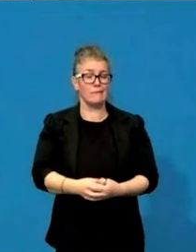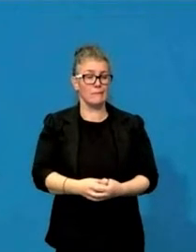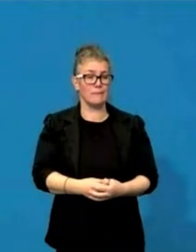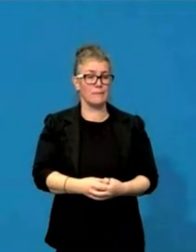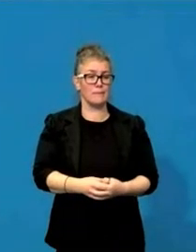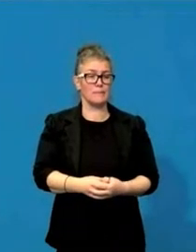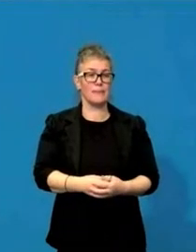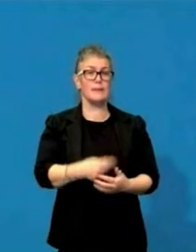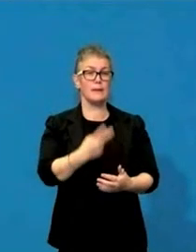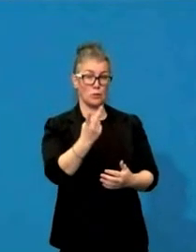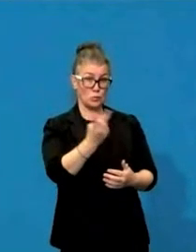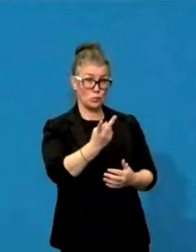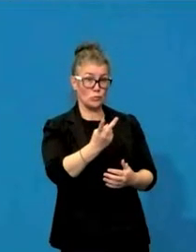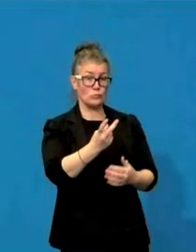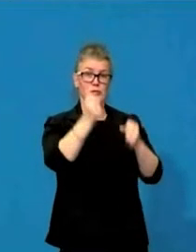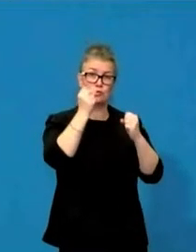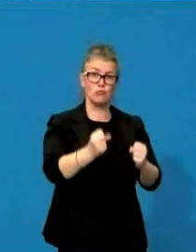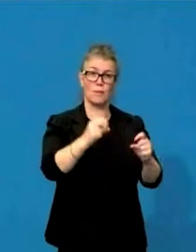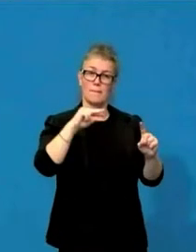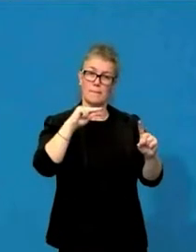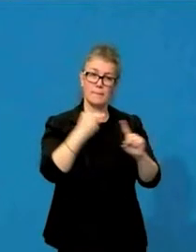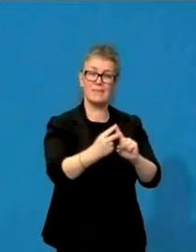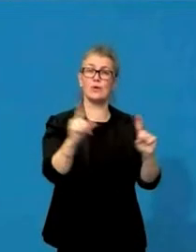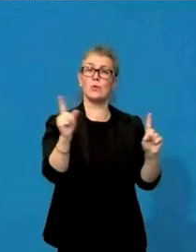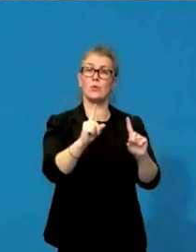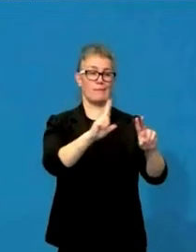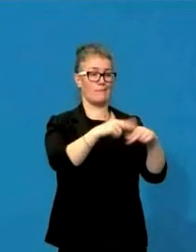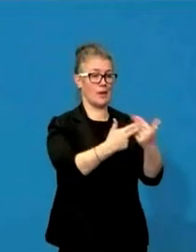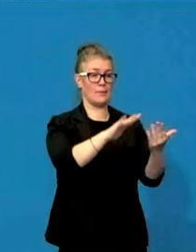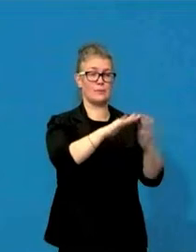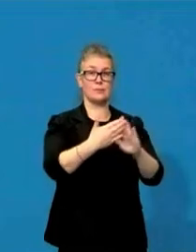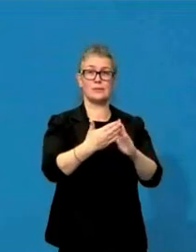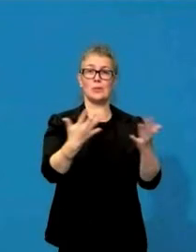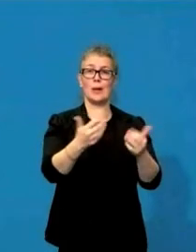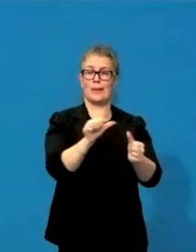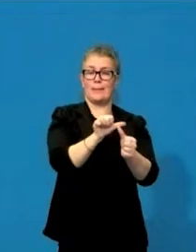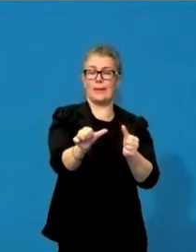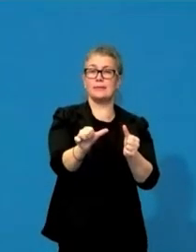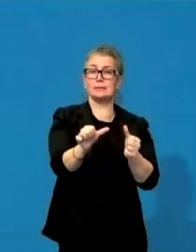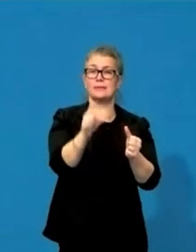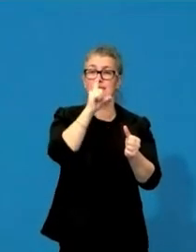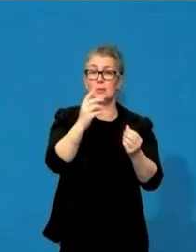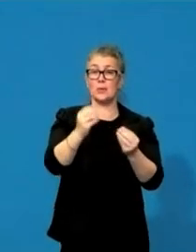very strong view that family and community is the best location for people with complex needs, if it's possible?